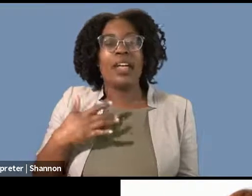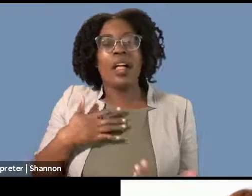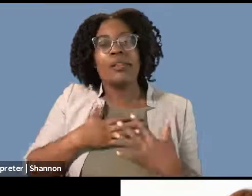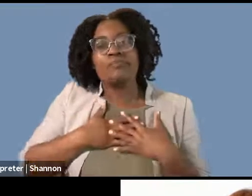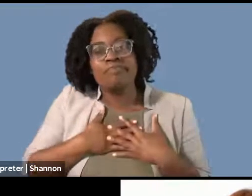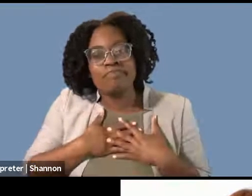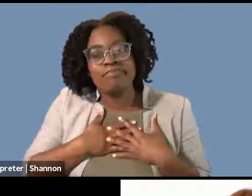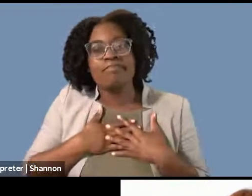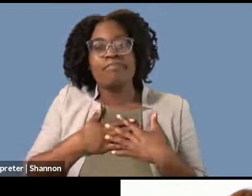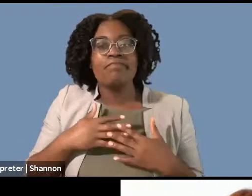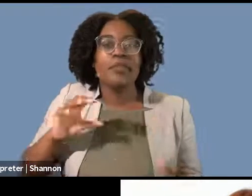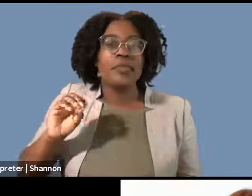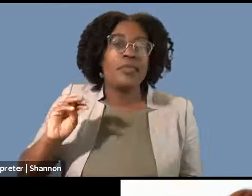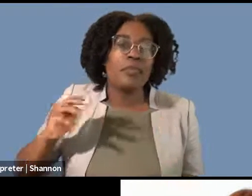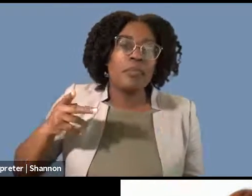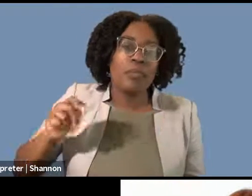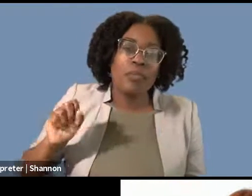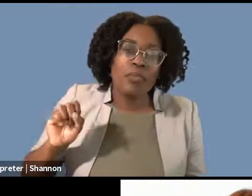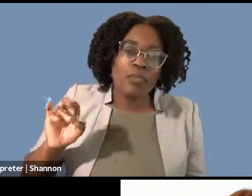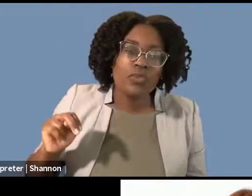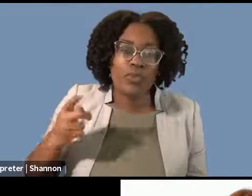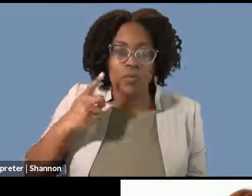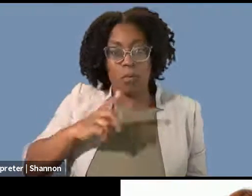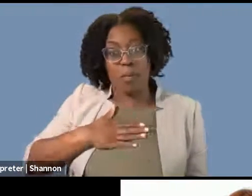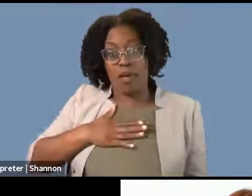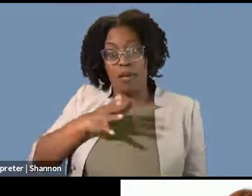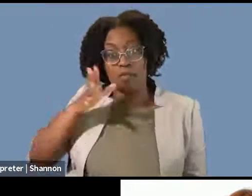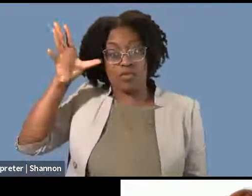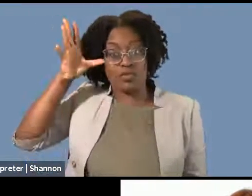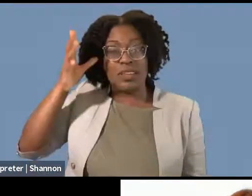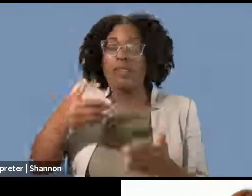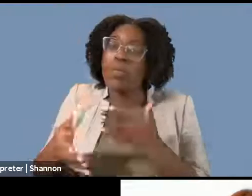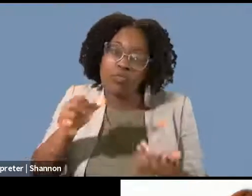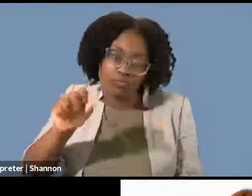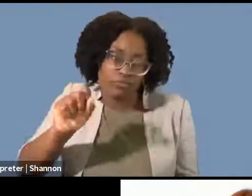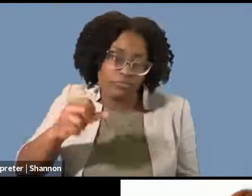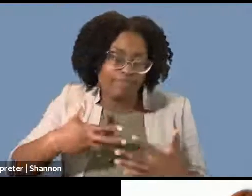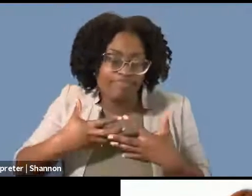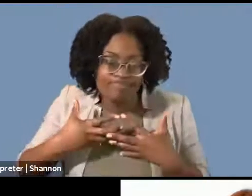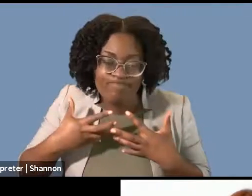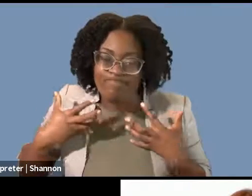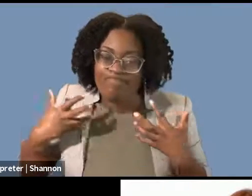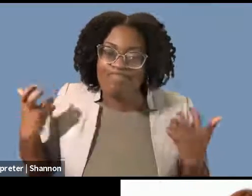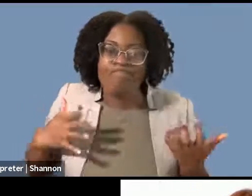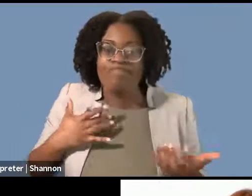they struggled. Even though I am angry at them for some things I did growing up